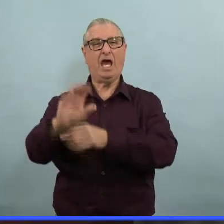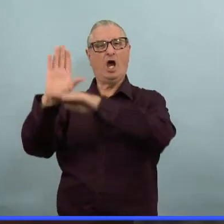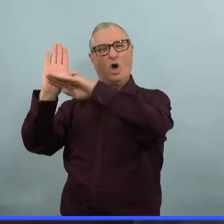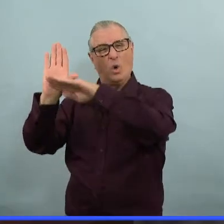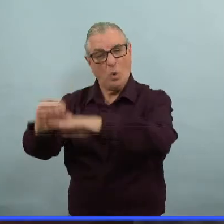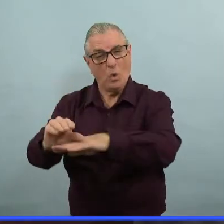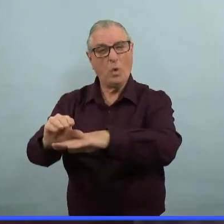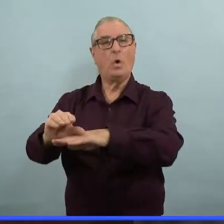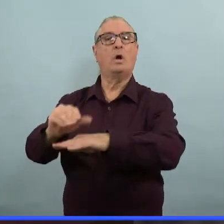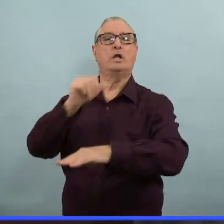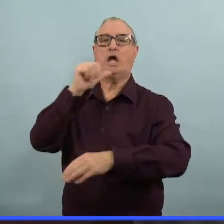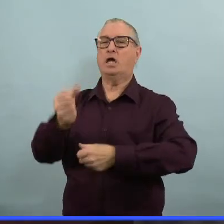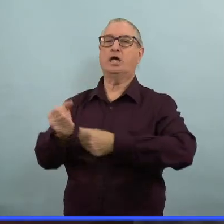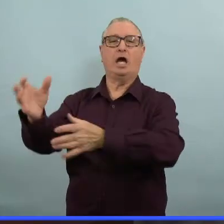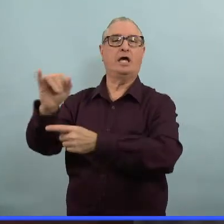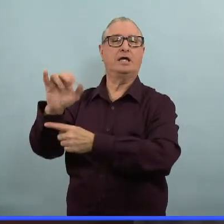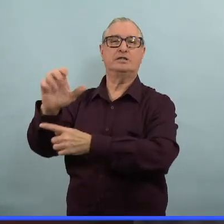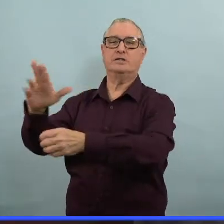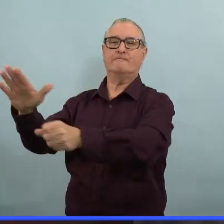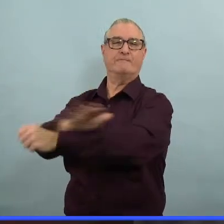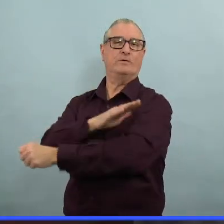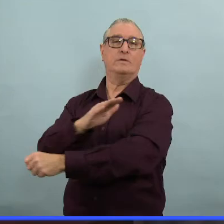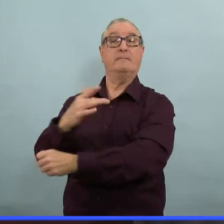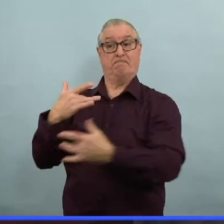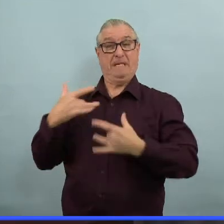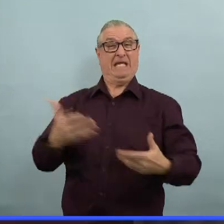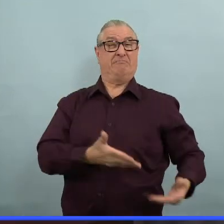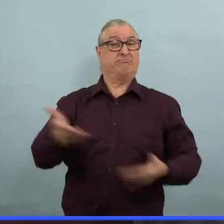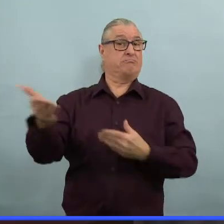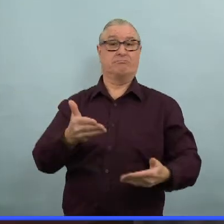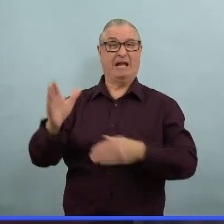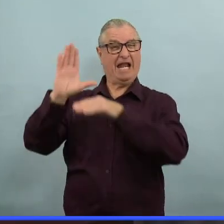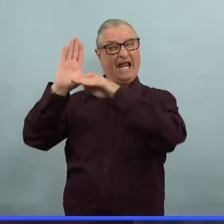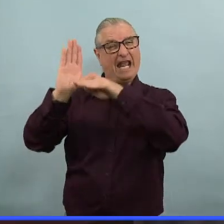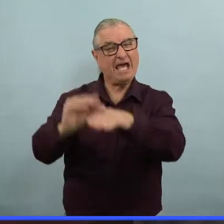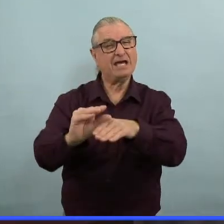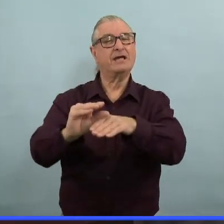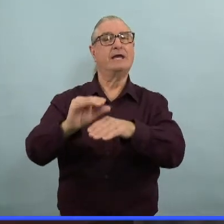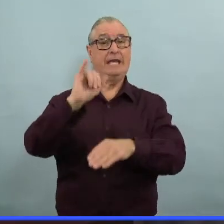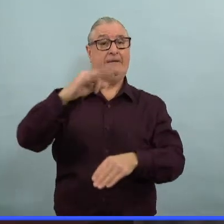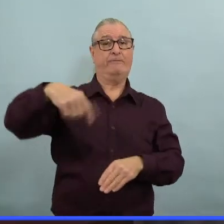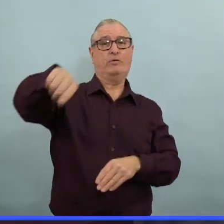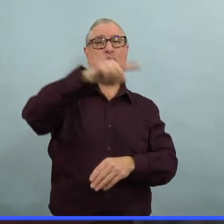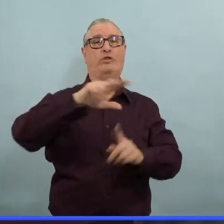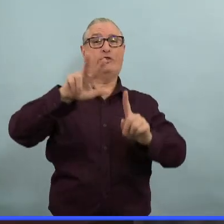and have done their part by getting vaccinated and following the fundamentals i want to thank all of